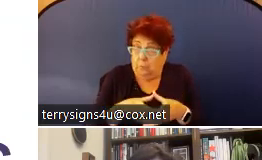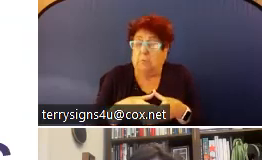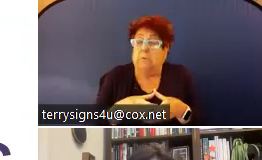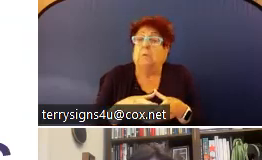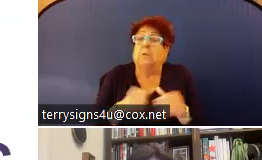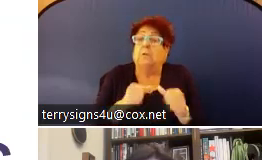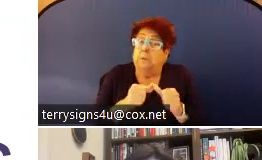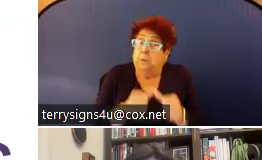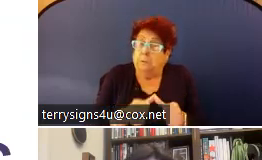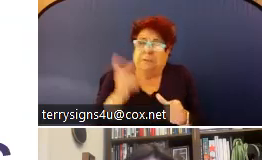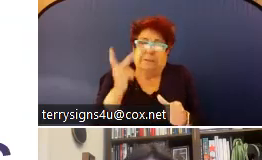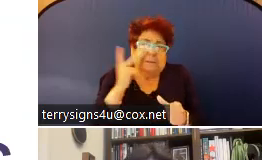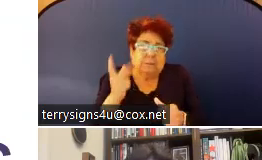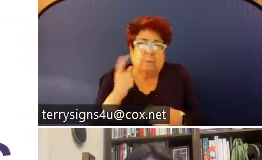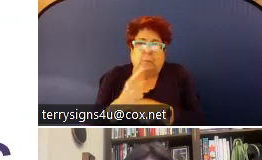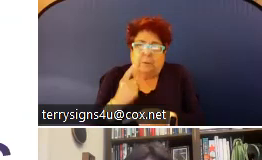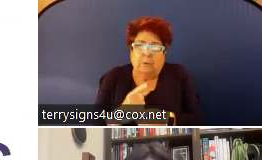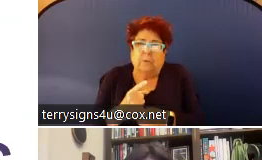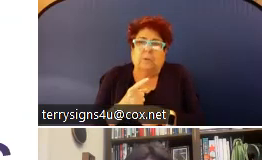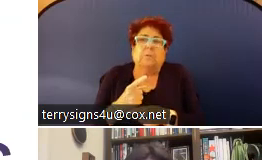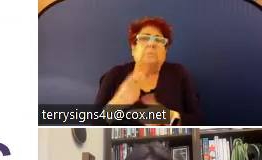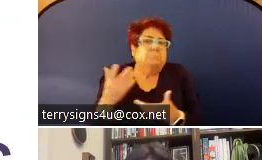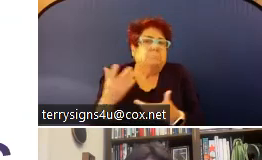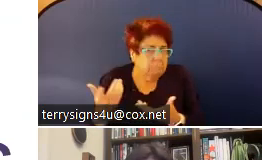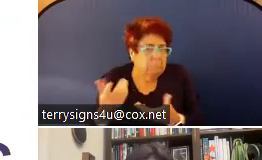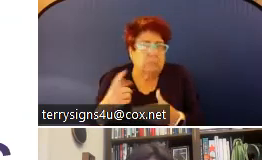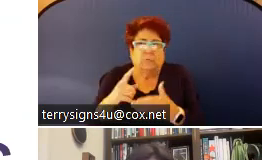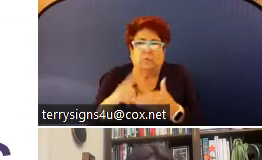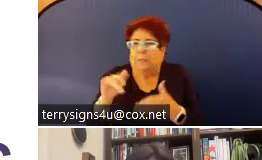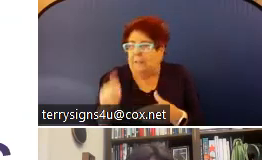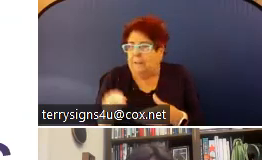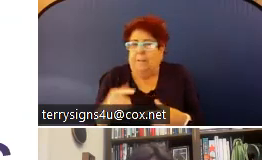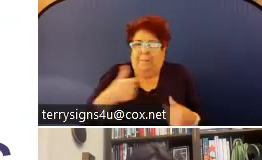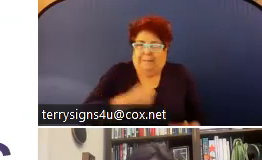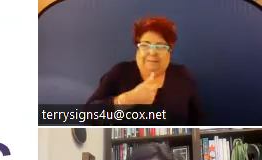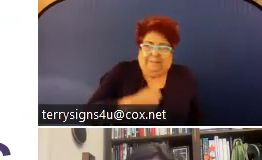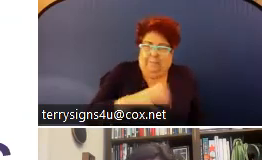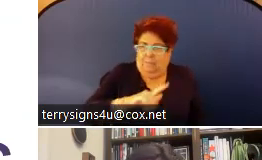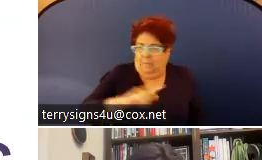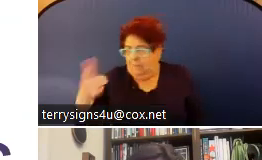Myself or Leiha, other coordinators have gone to other individual organizations to see, how are